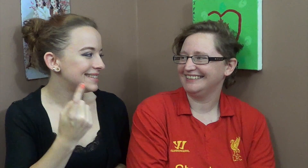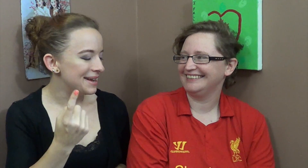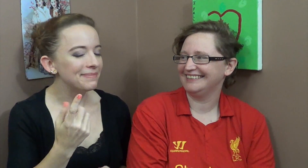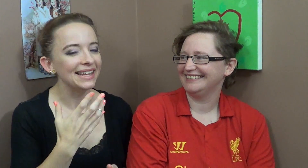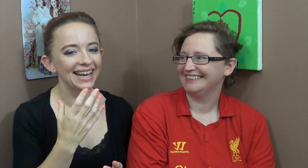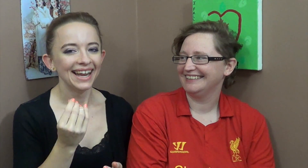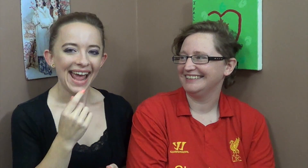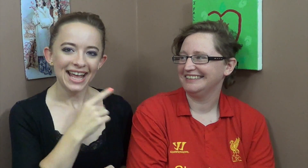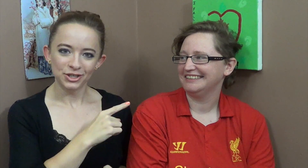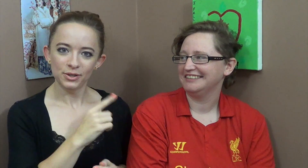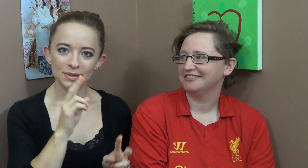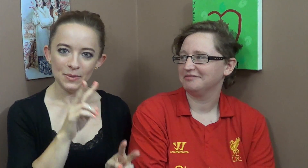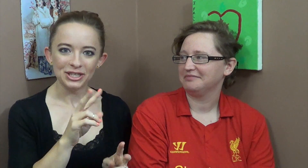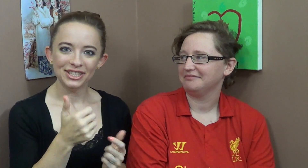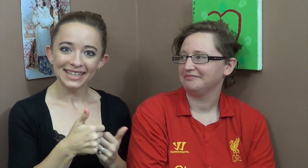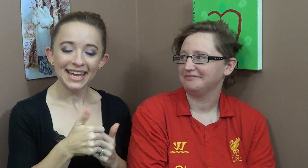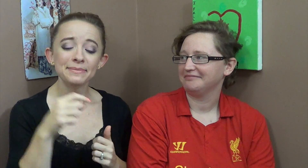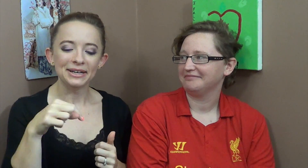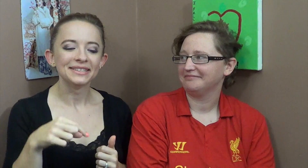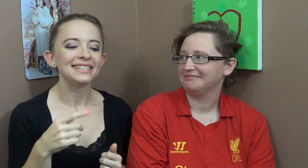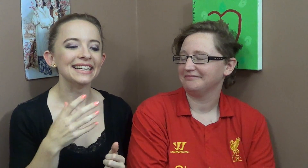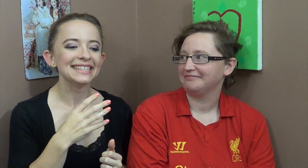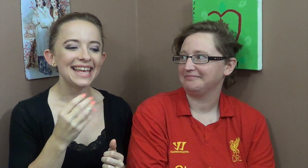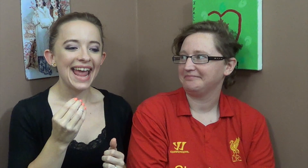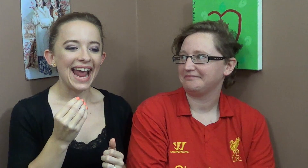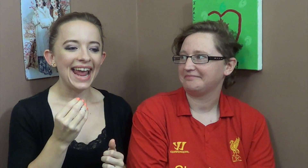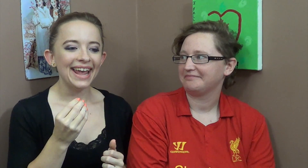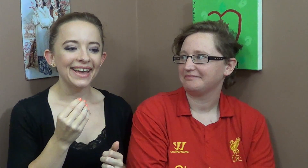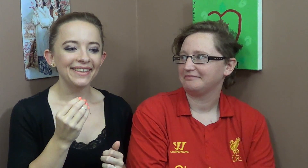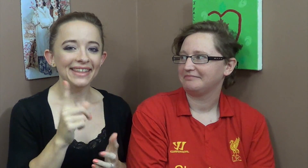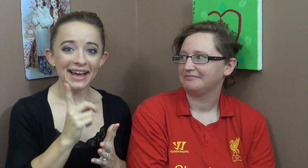or something and she was watching the game downstairs.